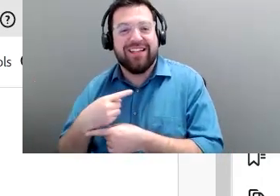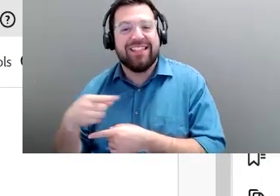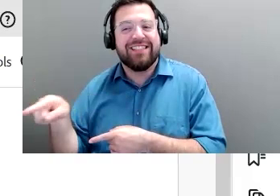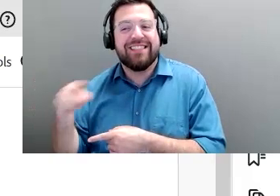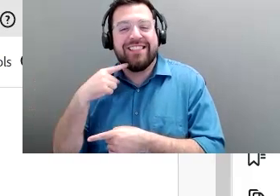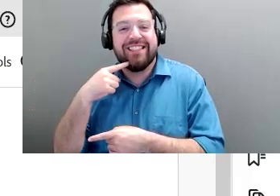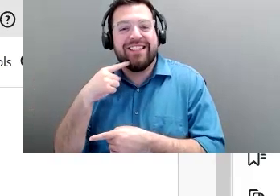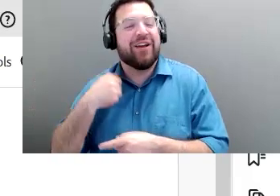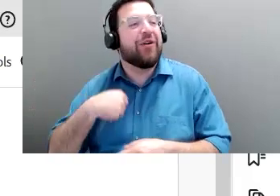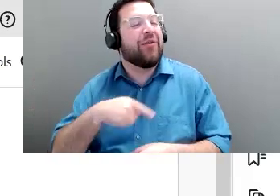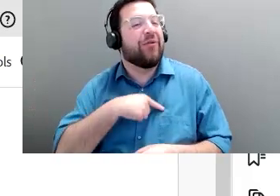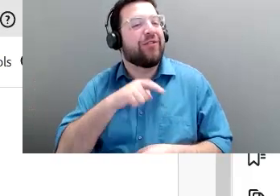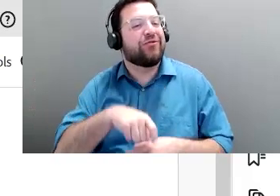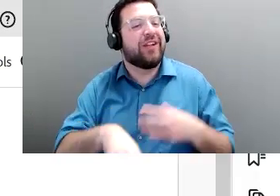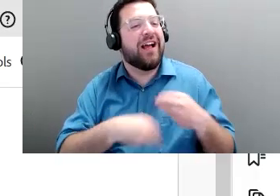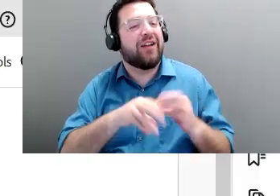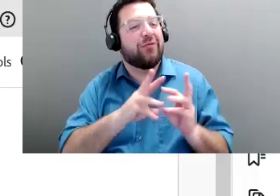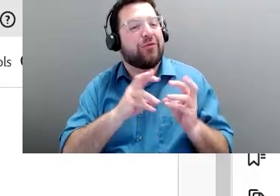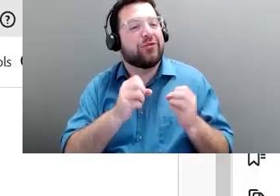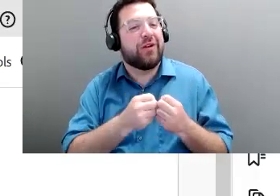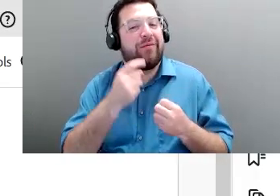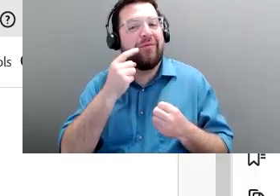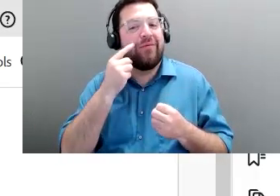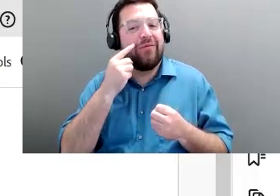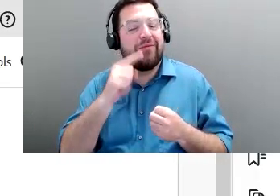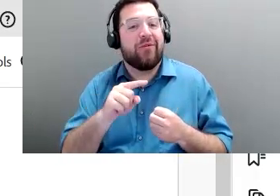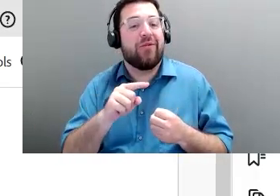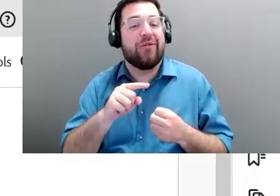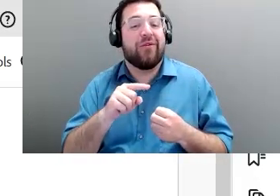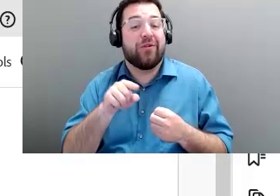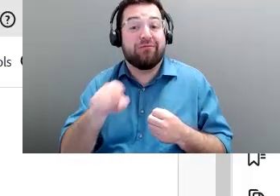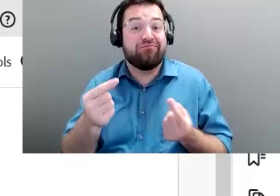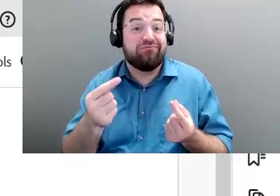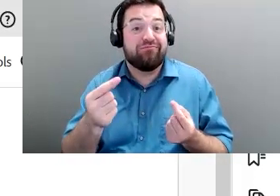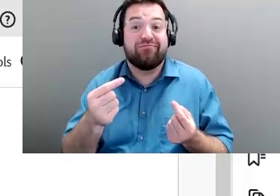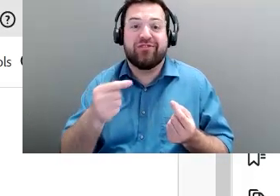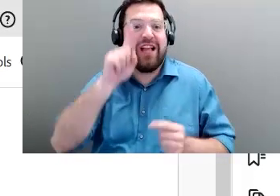we should add a workshop where all you do is just ask questions. Yeah, definitely. That's